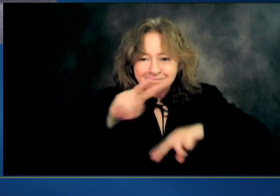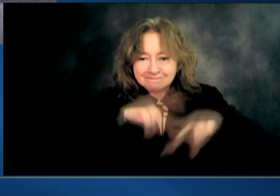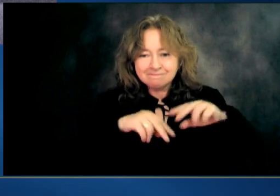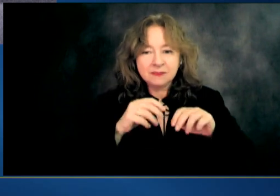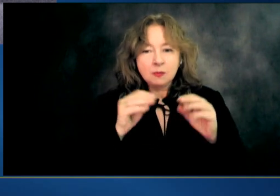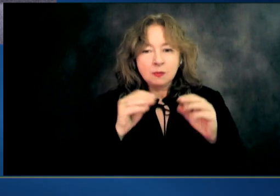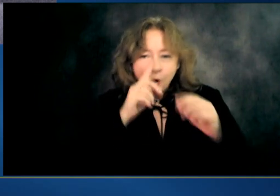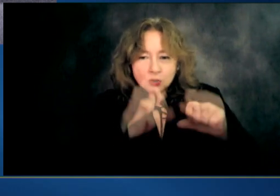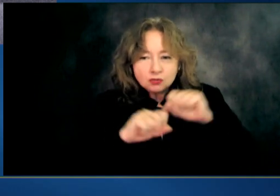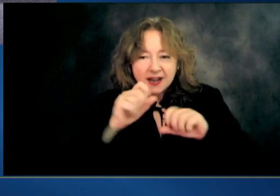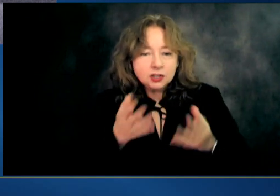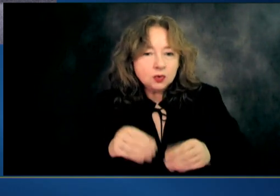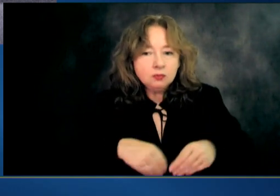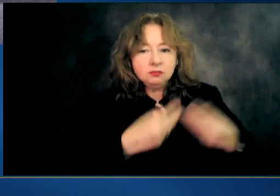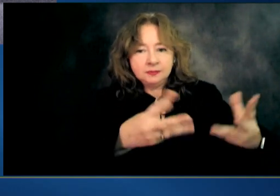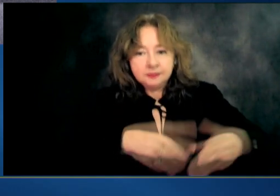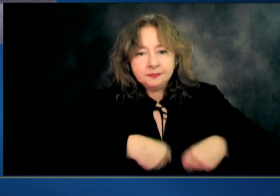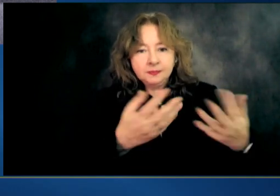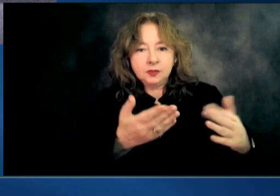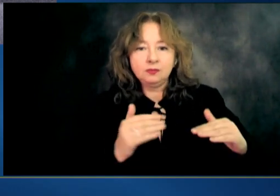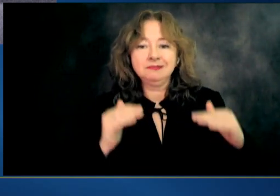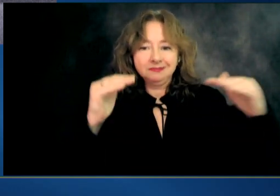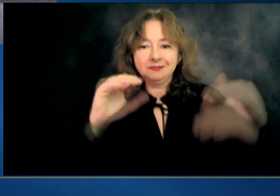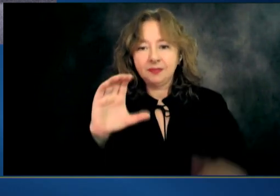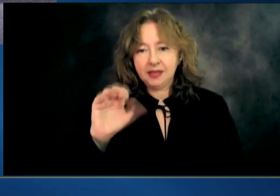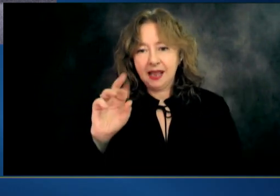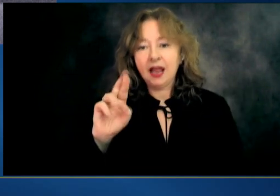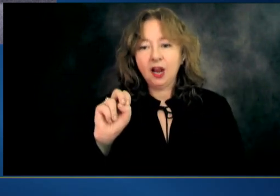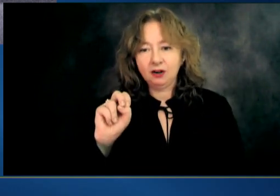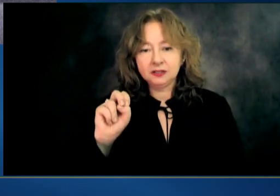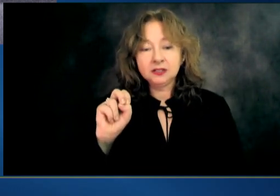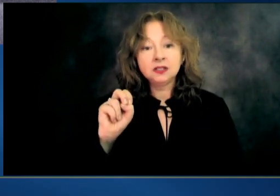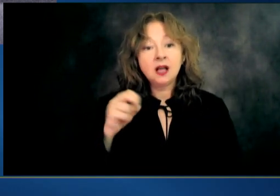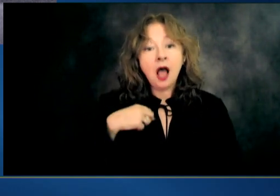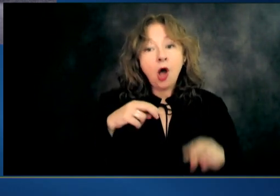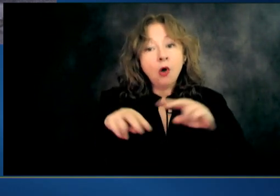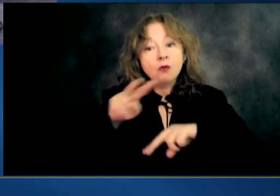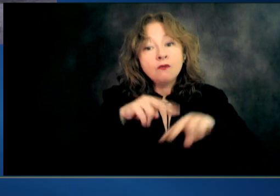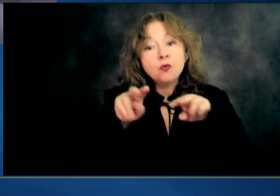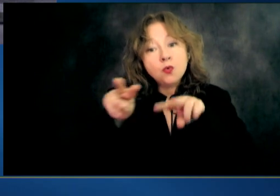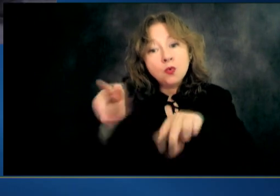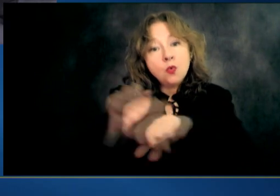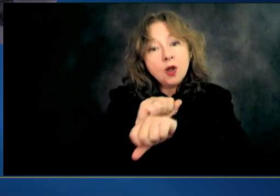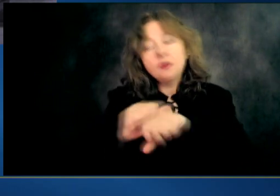care. I look forward to working with the National Alliance of Sickle Cell Centers